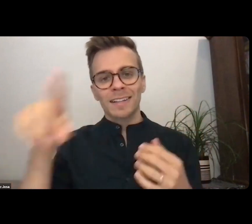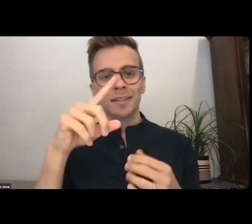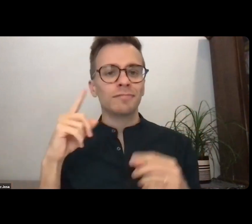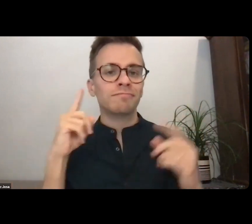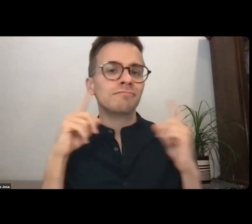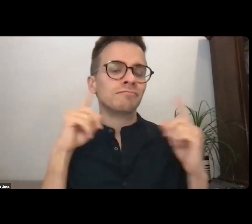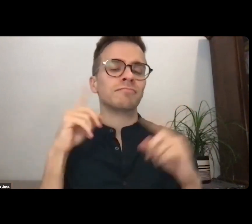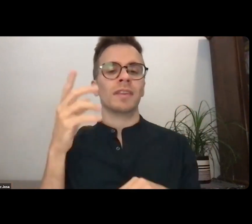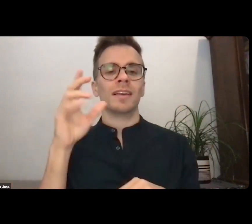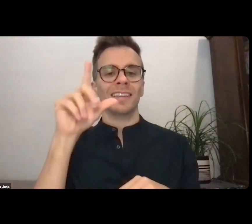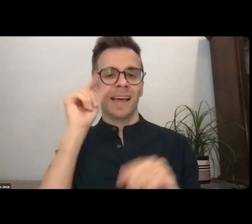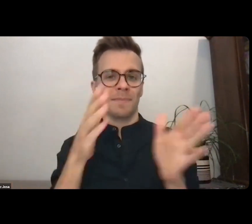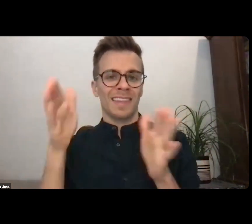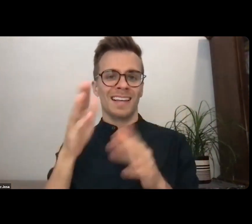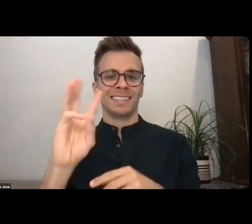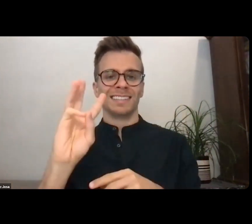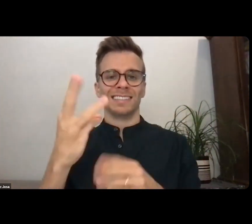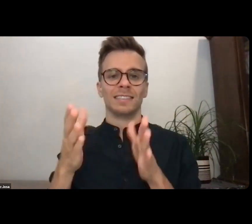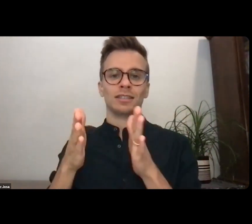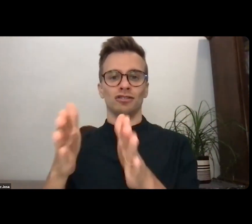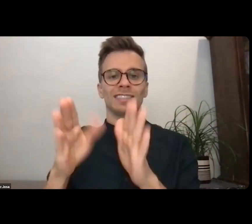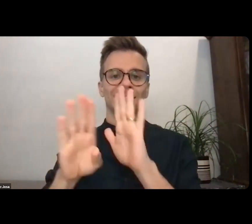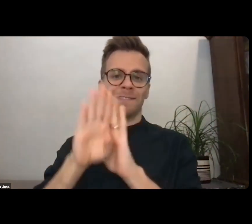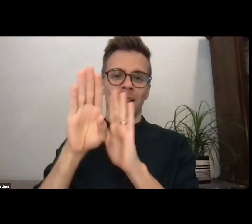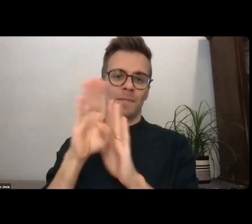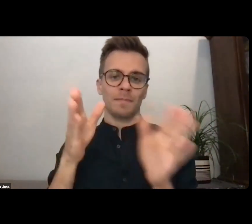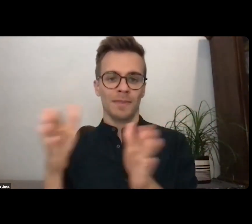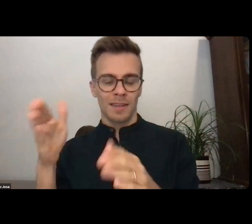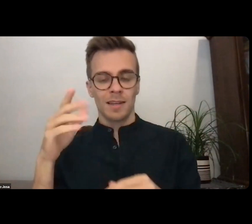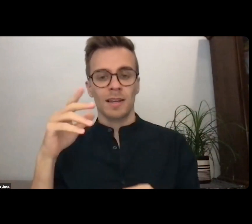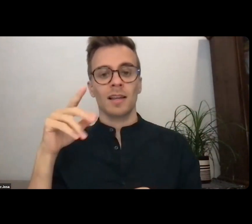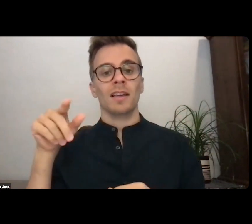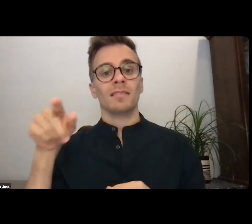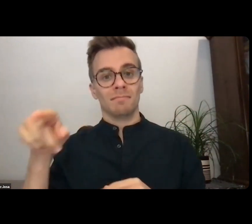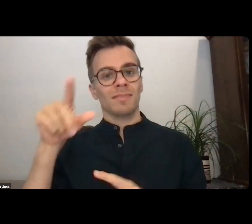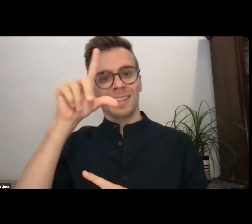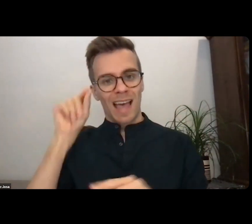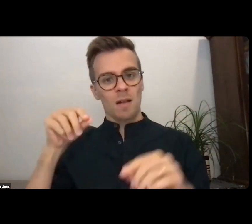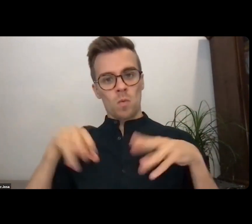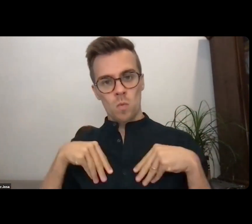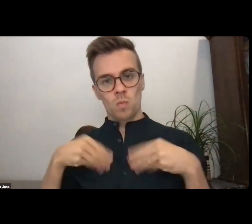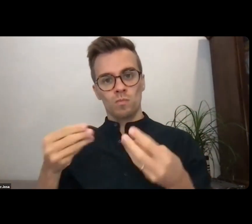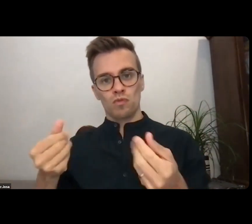As many of you have heard, Gallaudet is planning a Sixth Street development project.